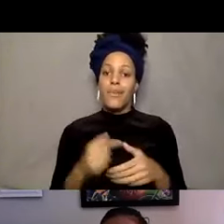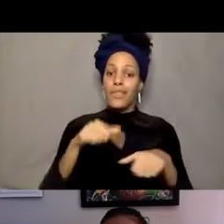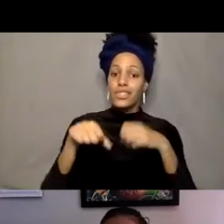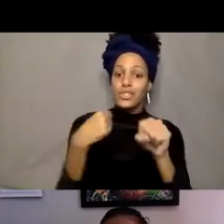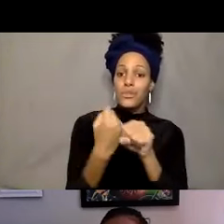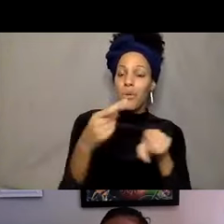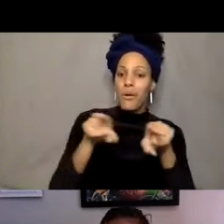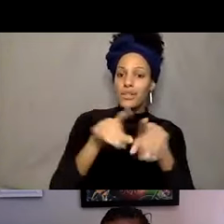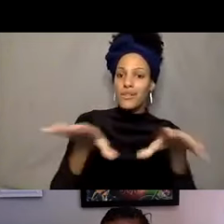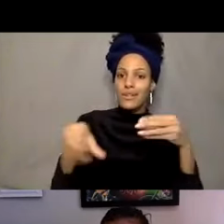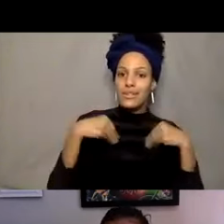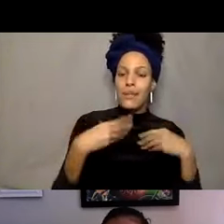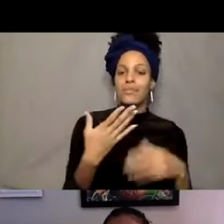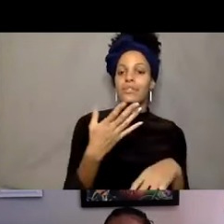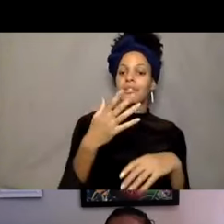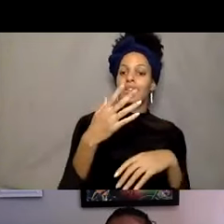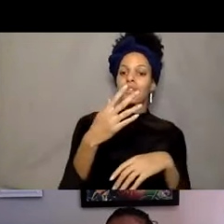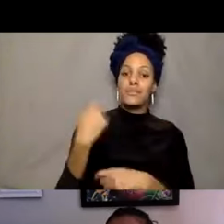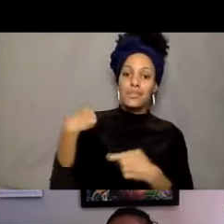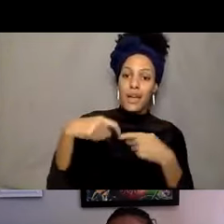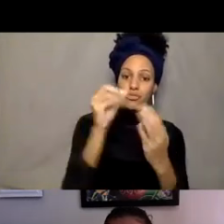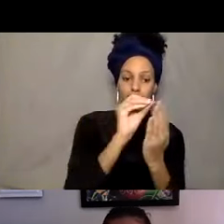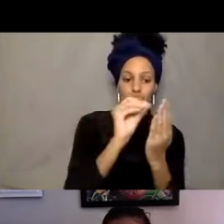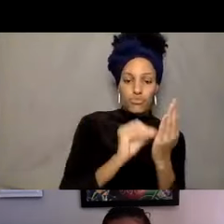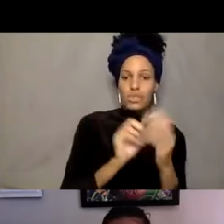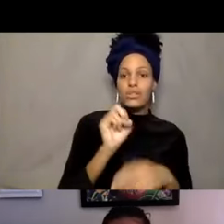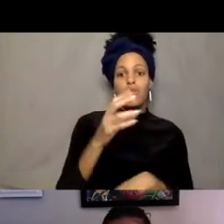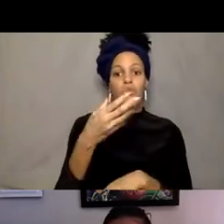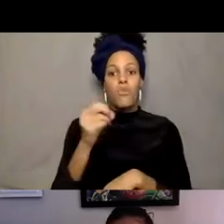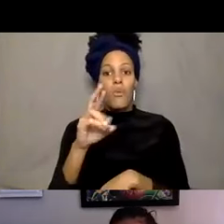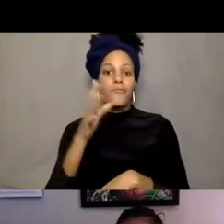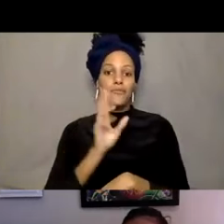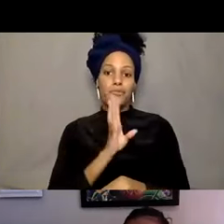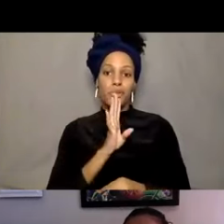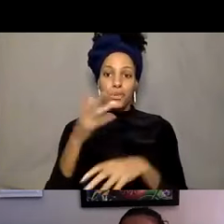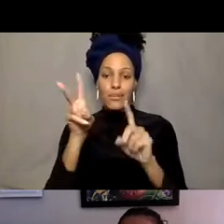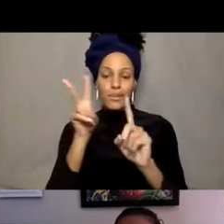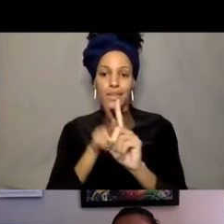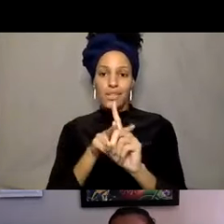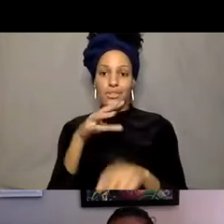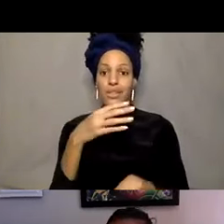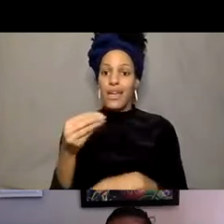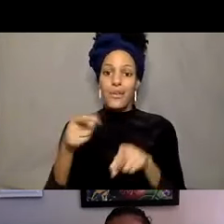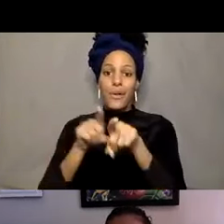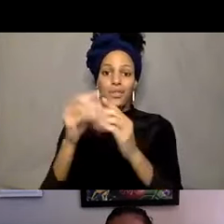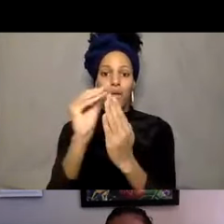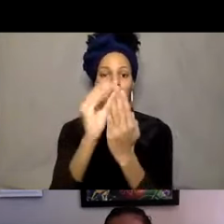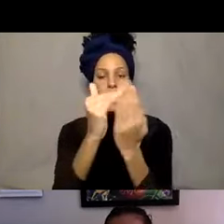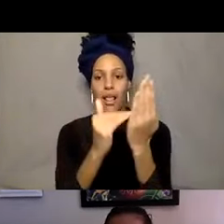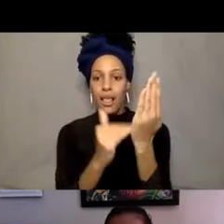and verbal applications and providing guidelines in Spanish. So again, to begin a conversation about how we can help,